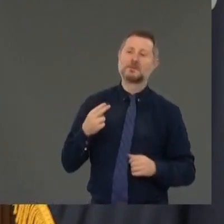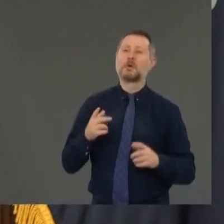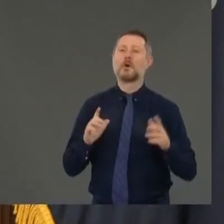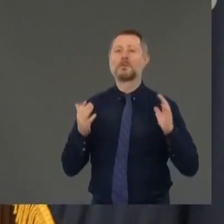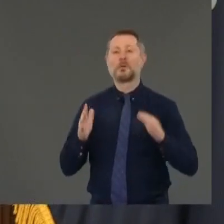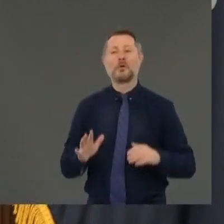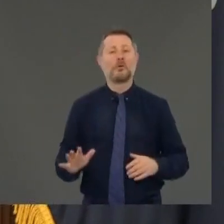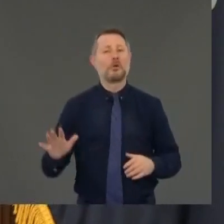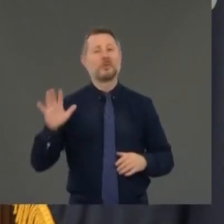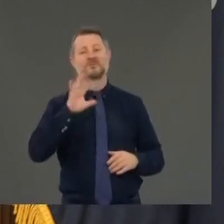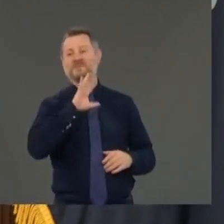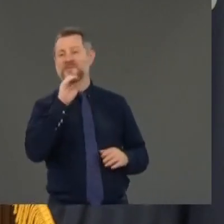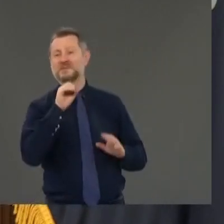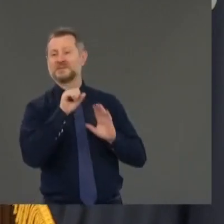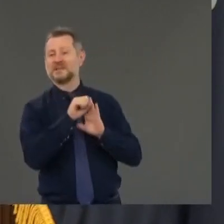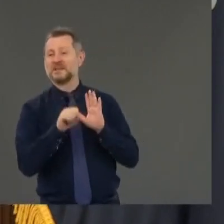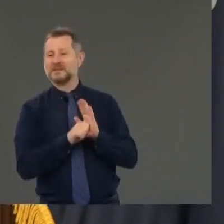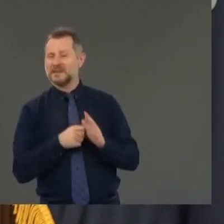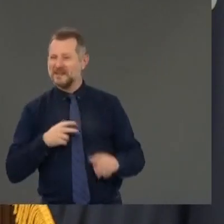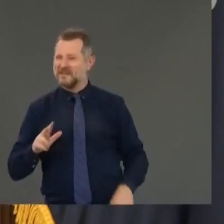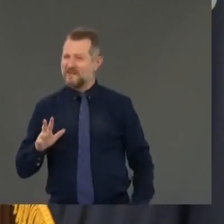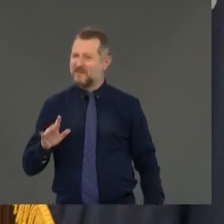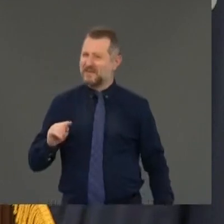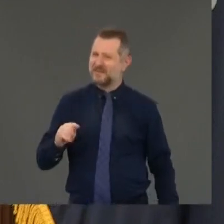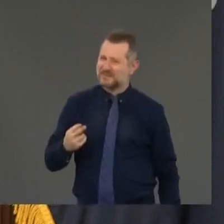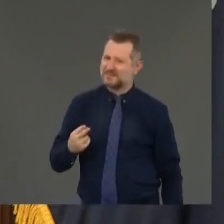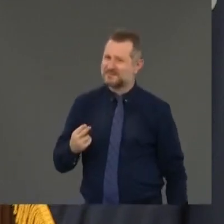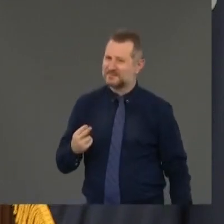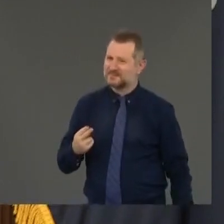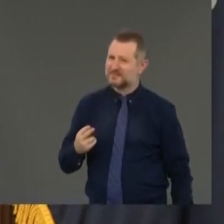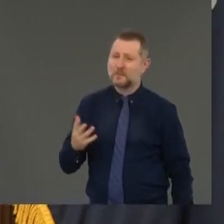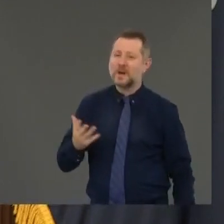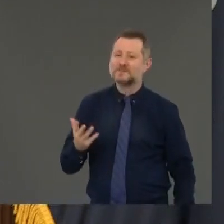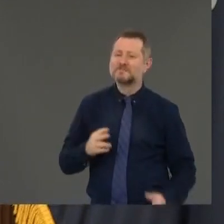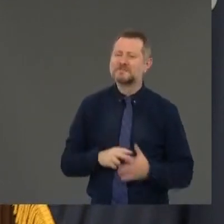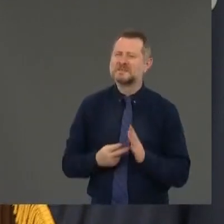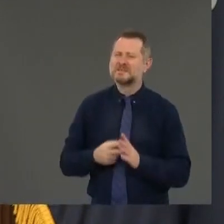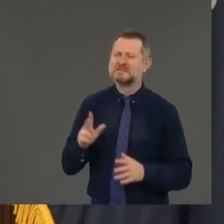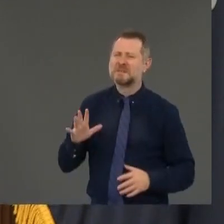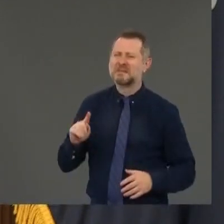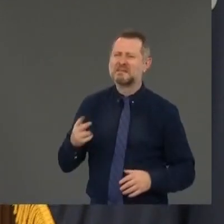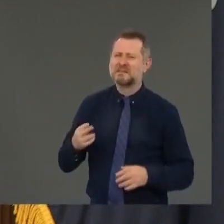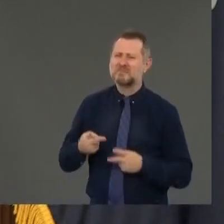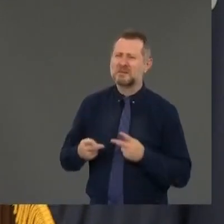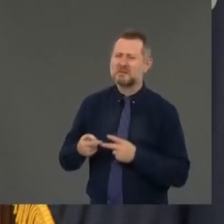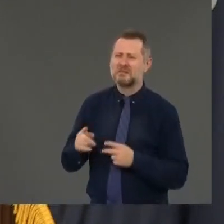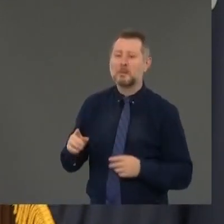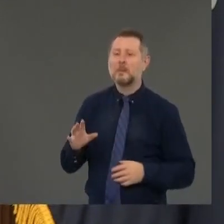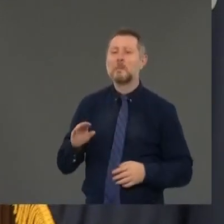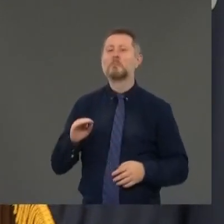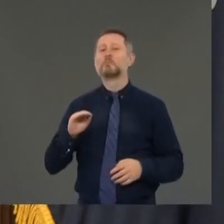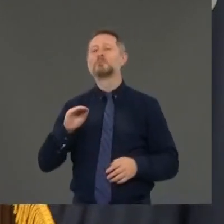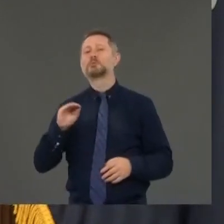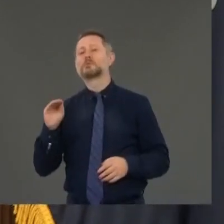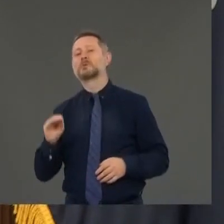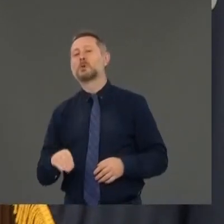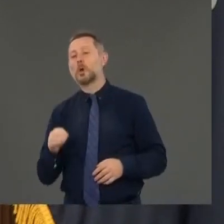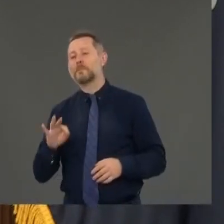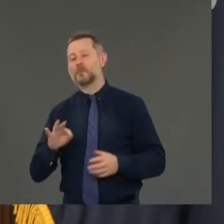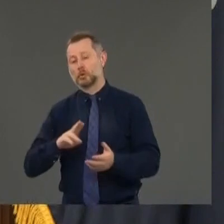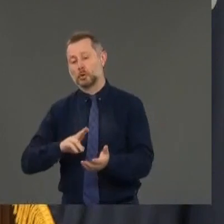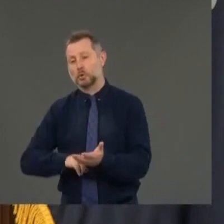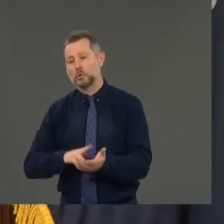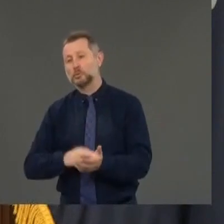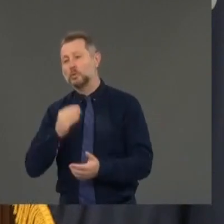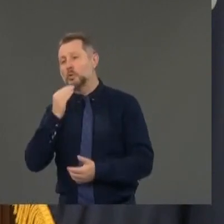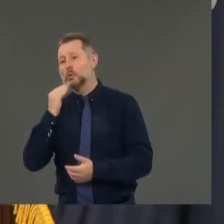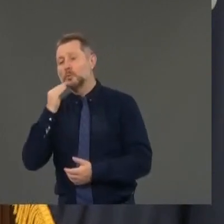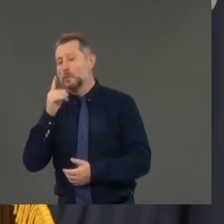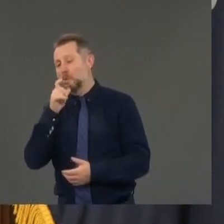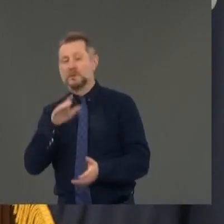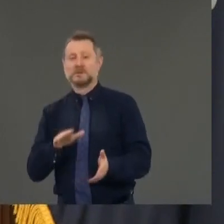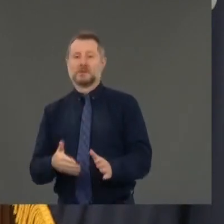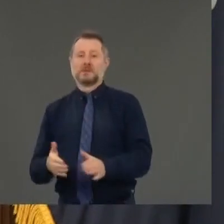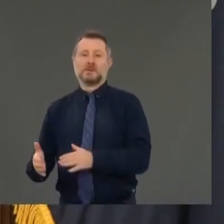NEW YORK STATE IS 35th IN THE